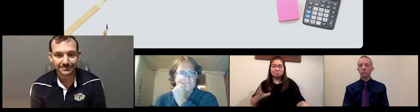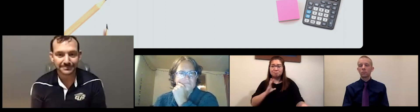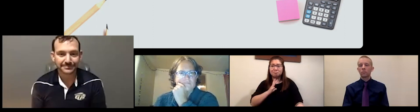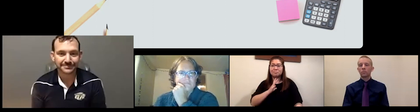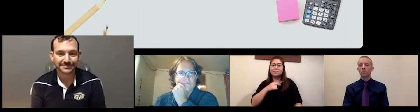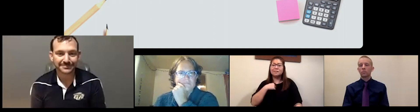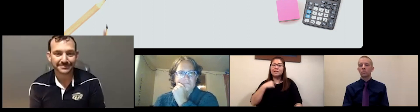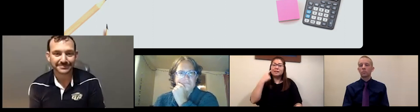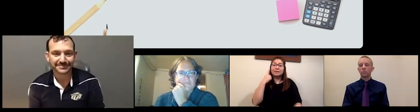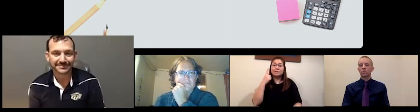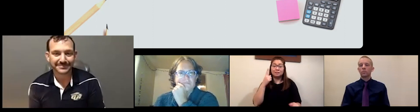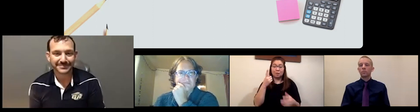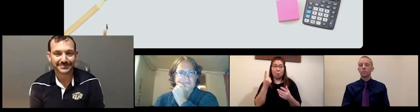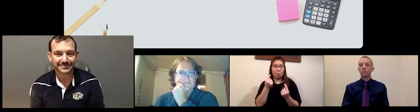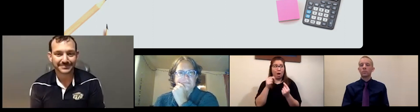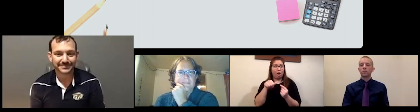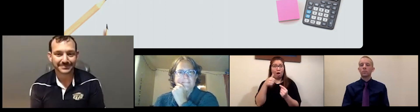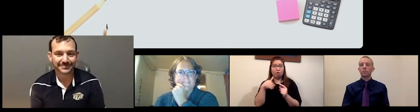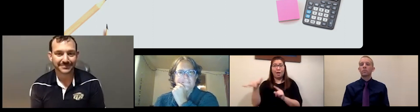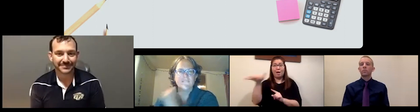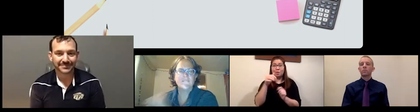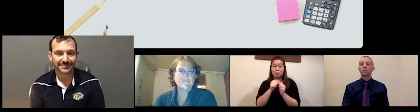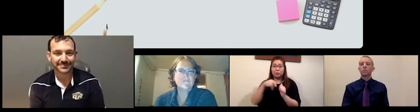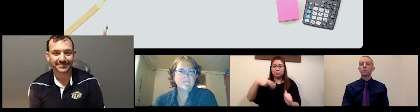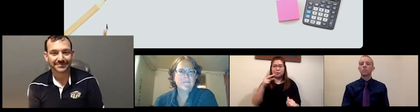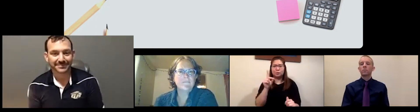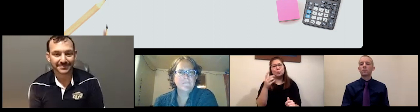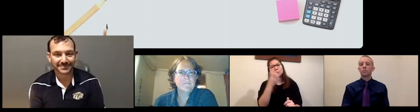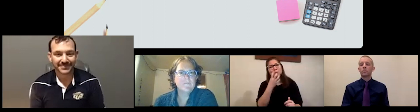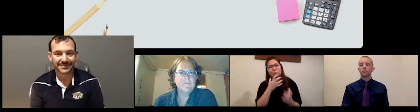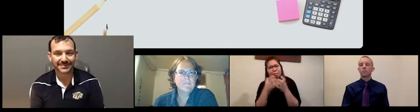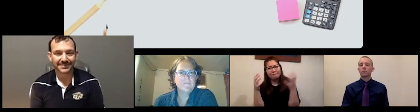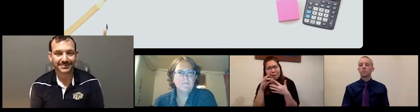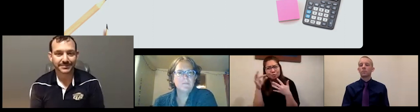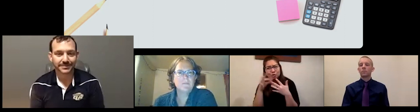I think when it comes to possible areas with a PhD, there are many different options.